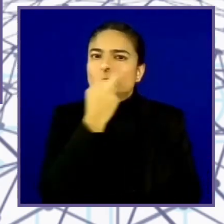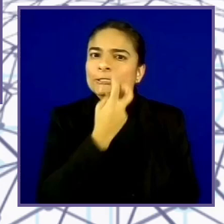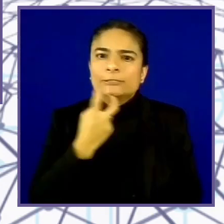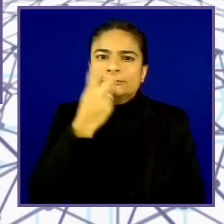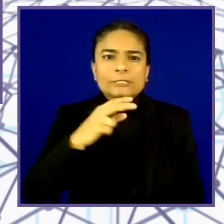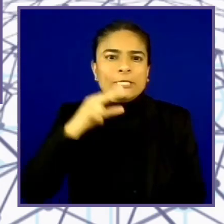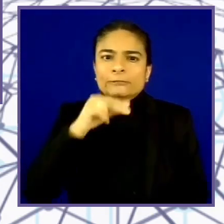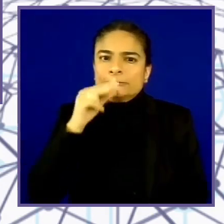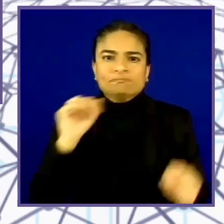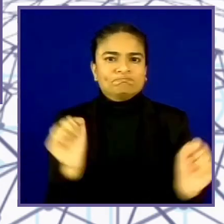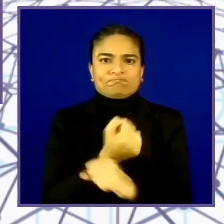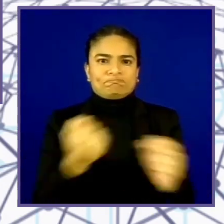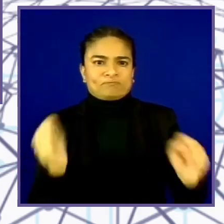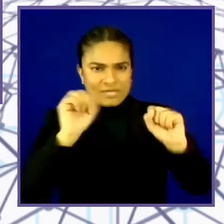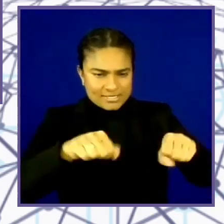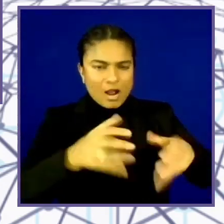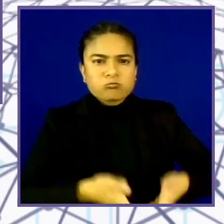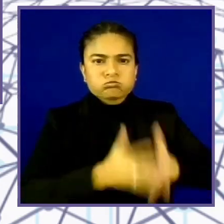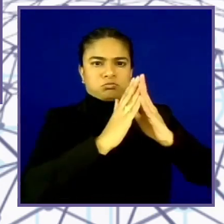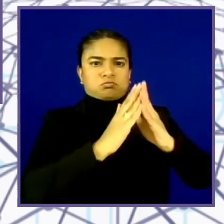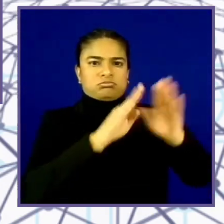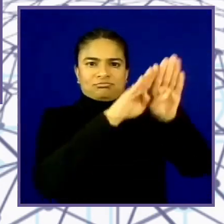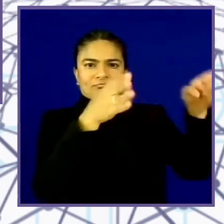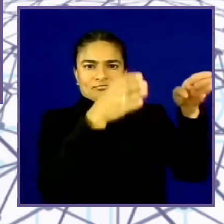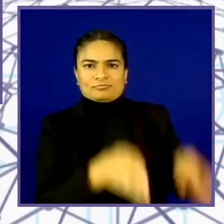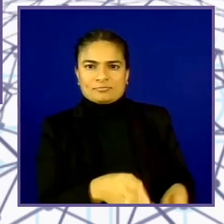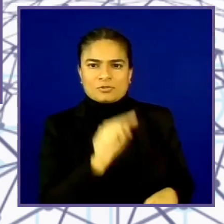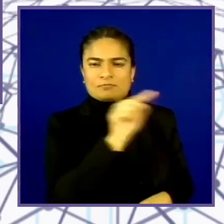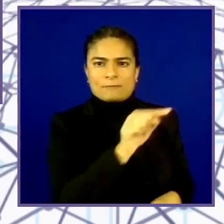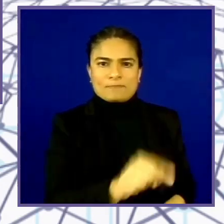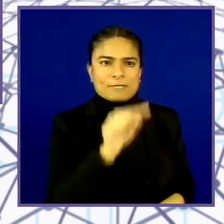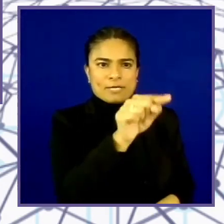But Sephable isn't just good for big multinational banks. It's also good